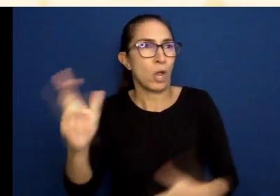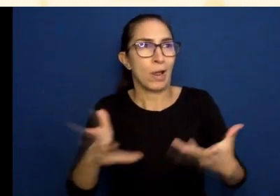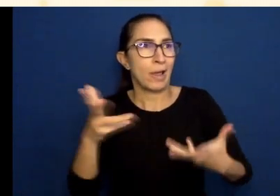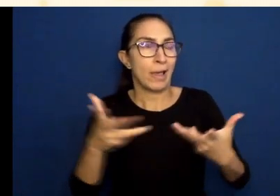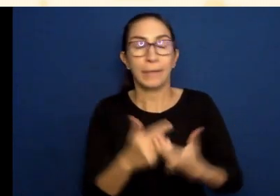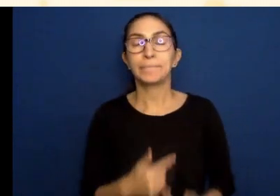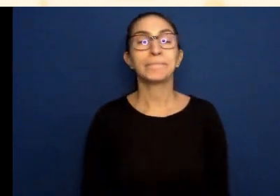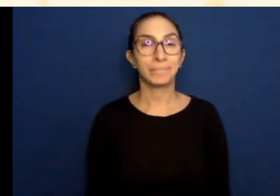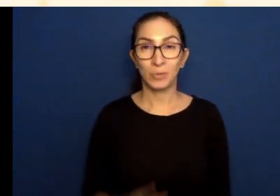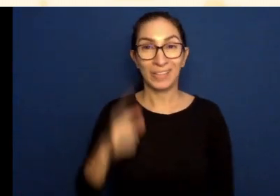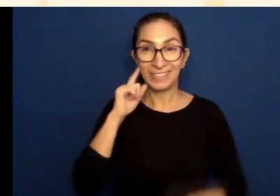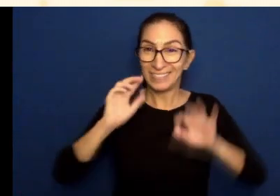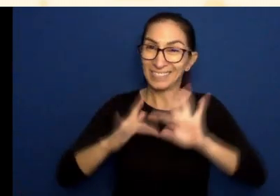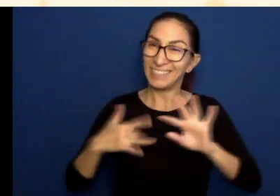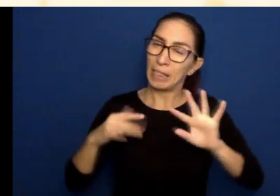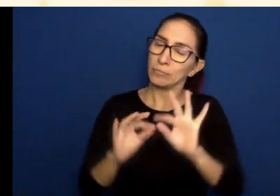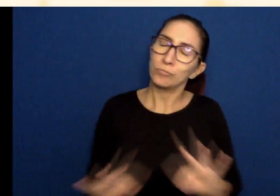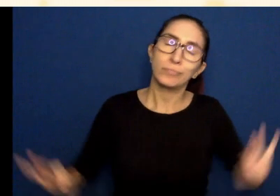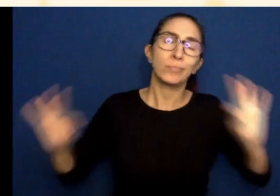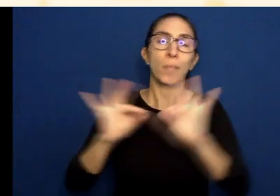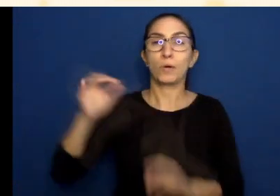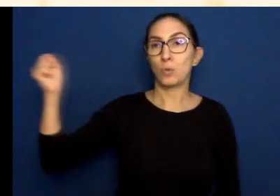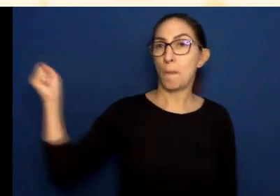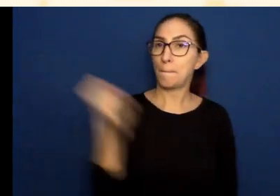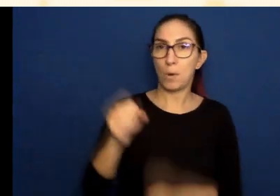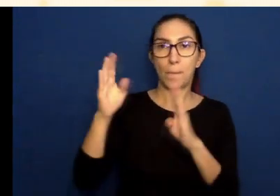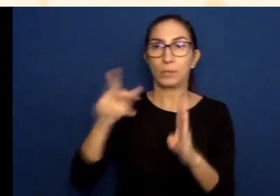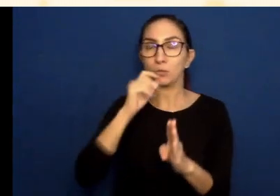Whereas the screen reader users would be, like, What does ‘go’ mean?